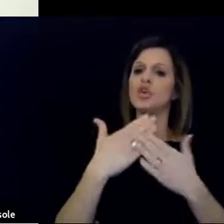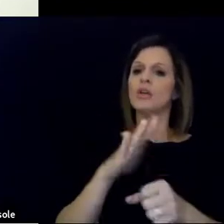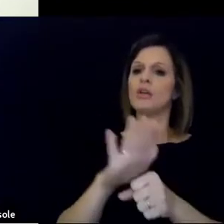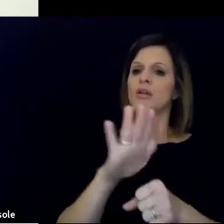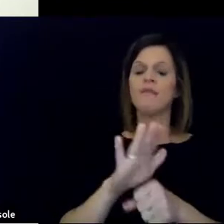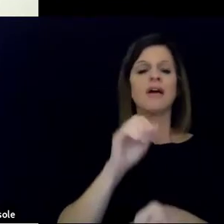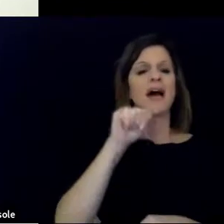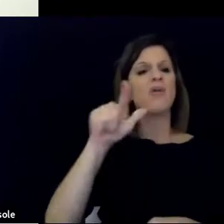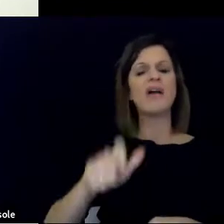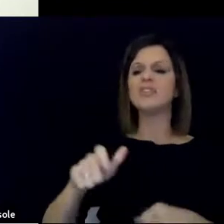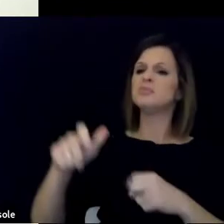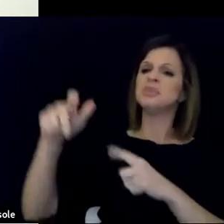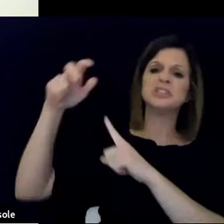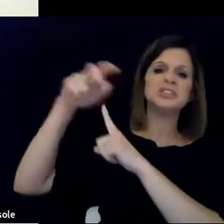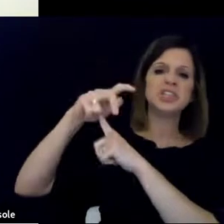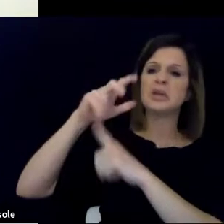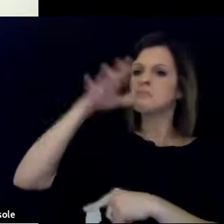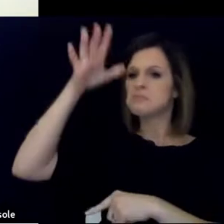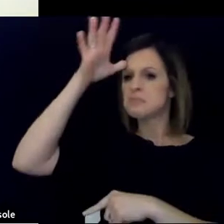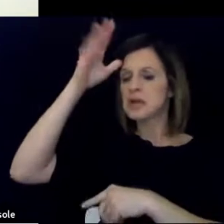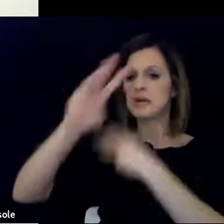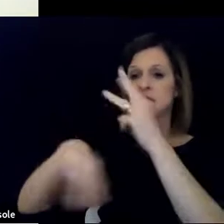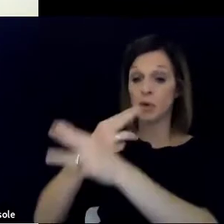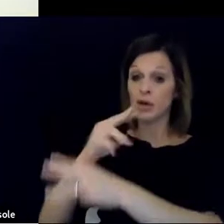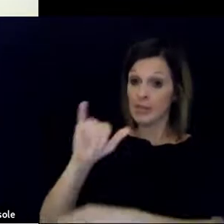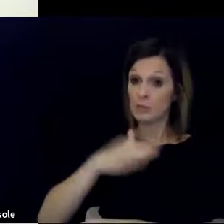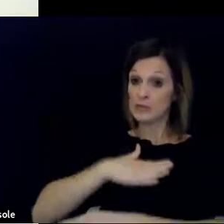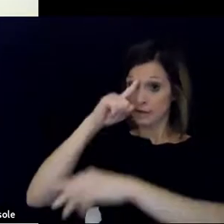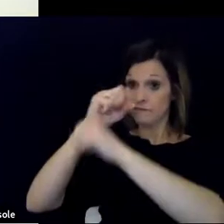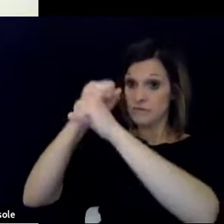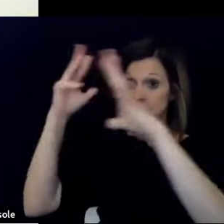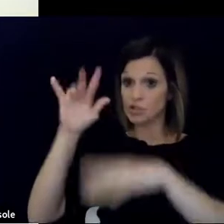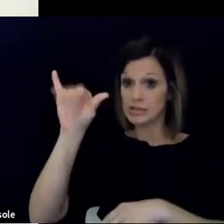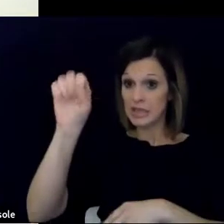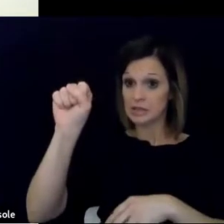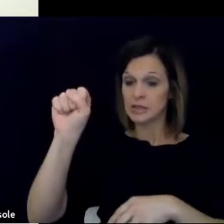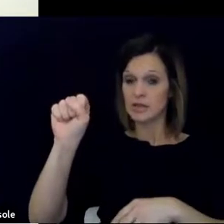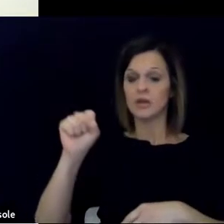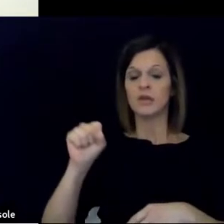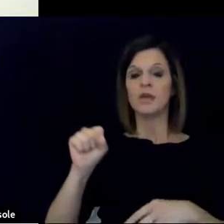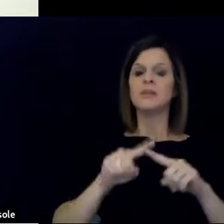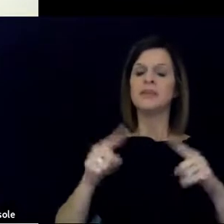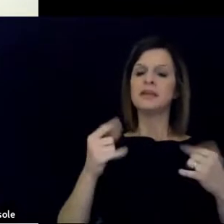in the whole wide world, that was my ambition. I think, I've been good enough.